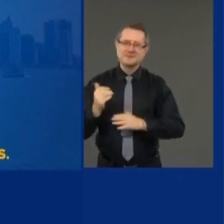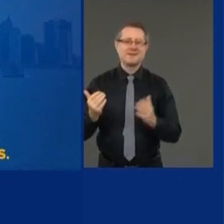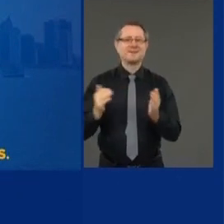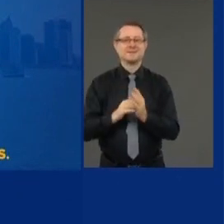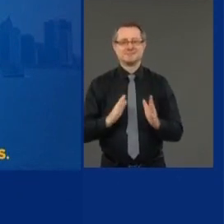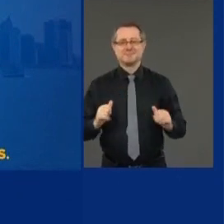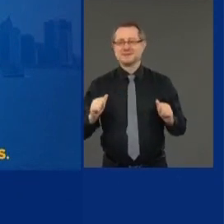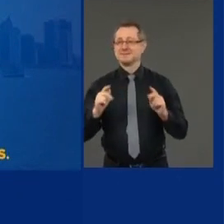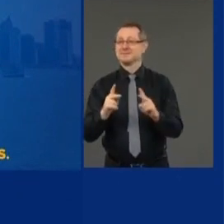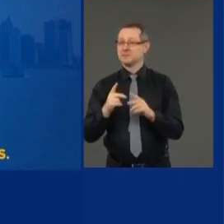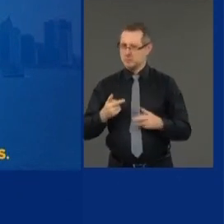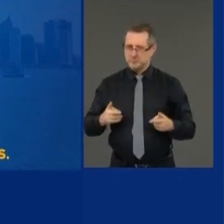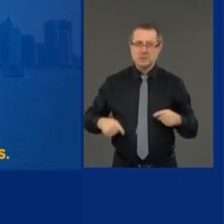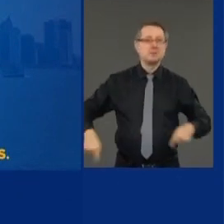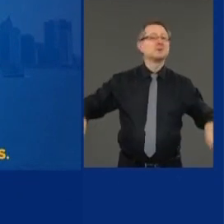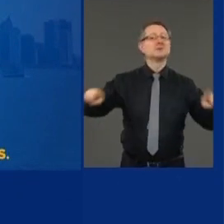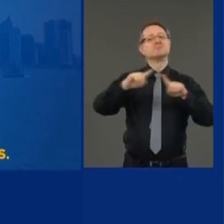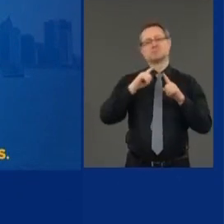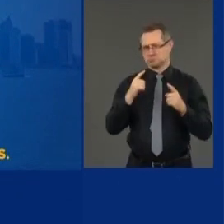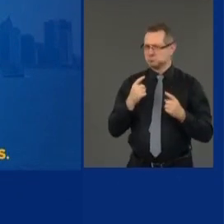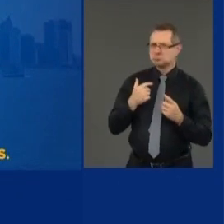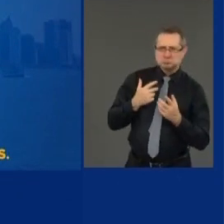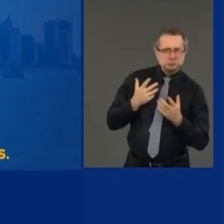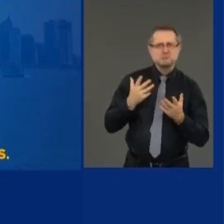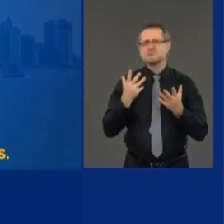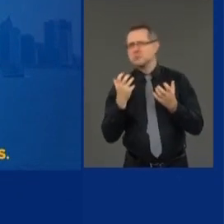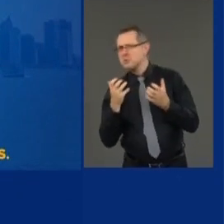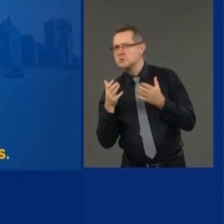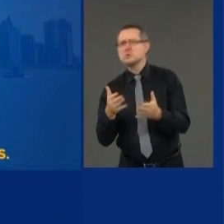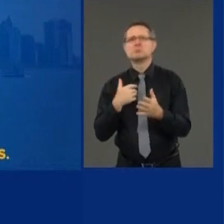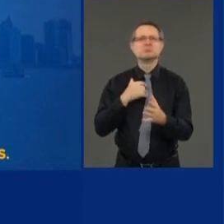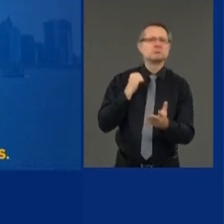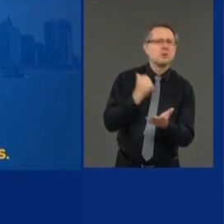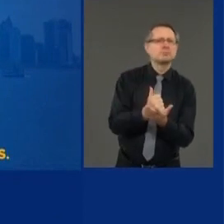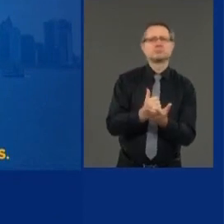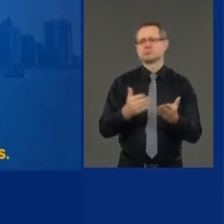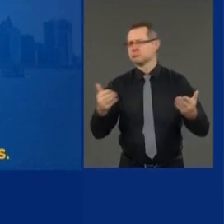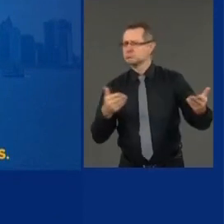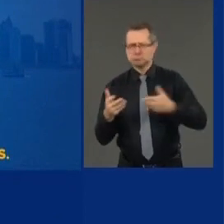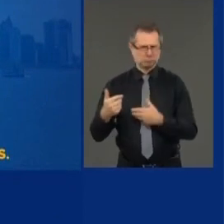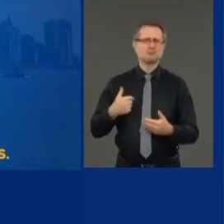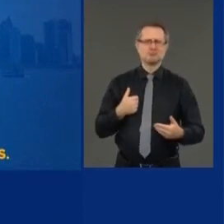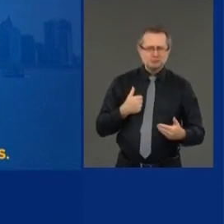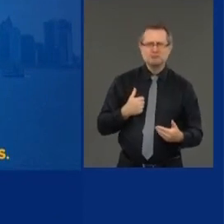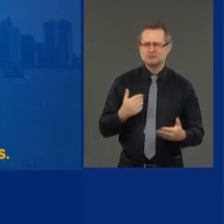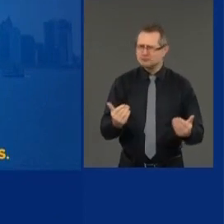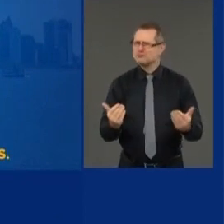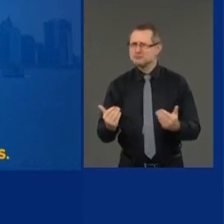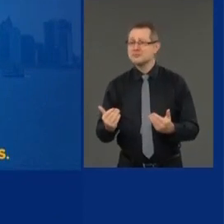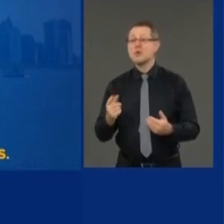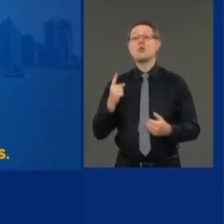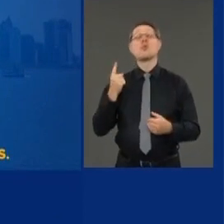WE IMAGINE THE ECONOMY, WE BUILD THE ECONOMY.